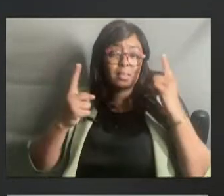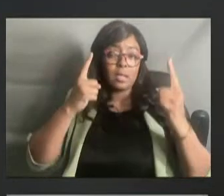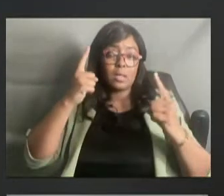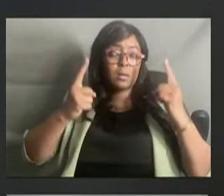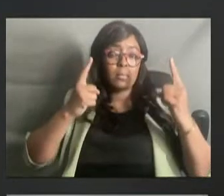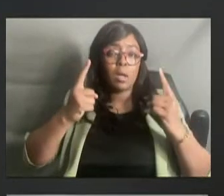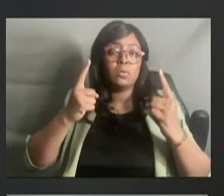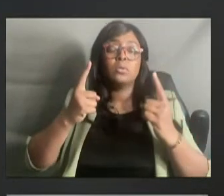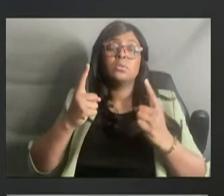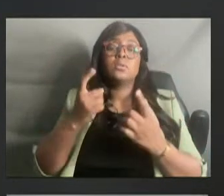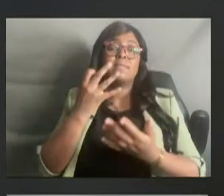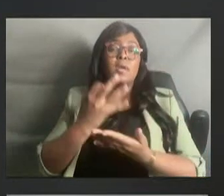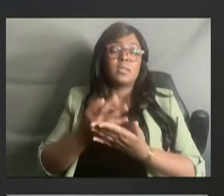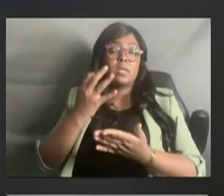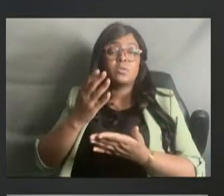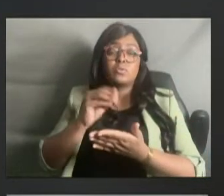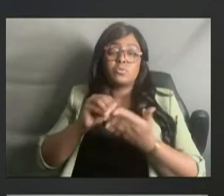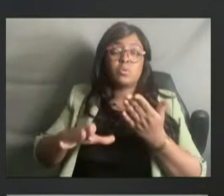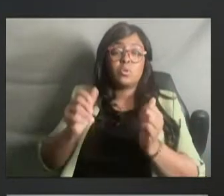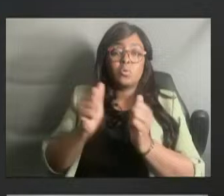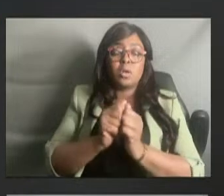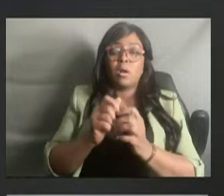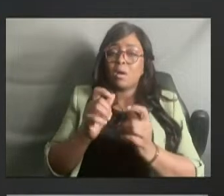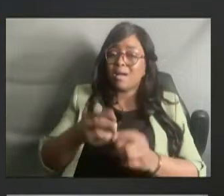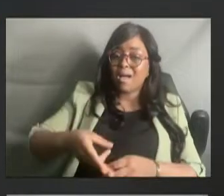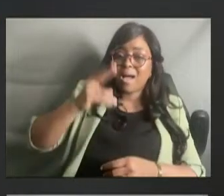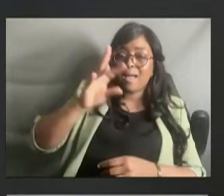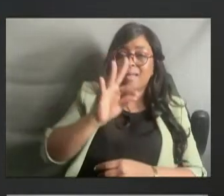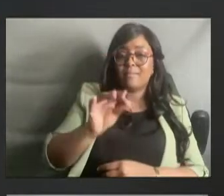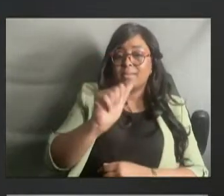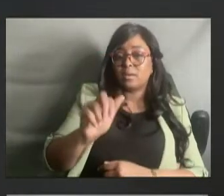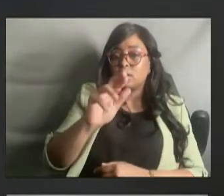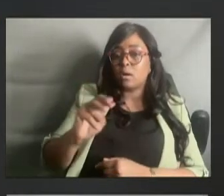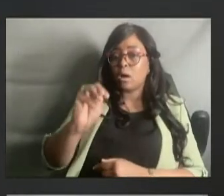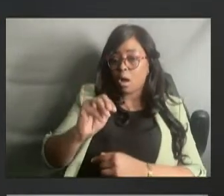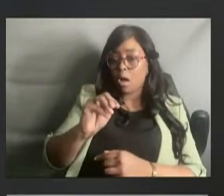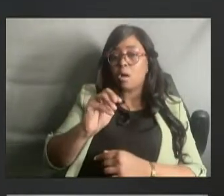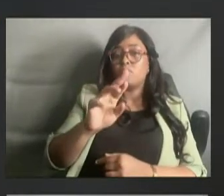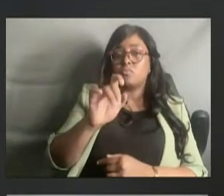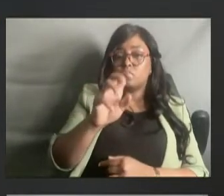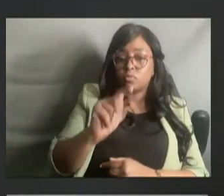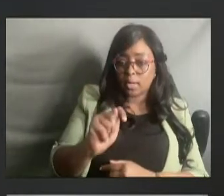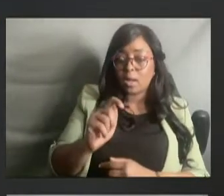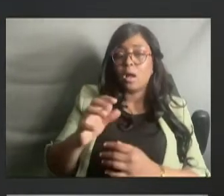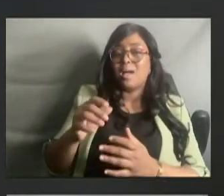starting point, but we wanted to take into account the fact that